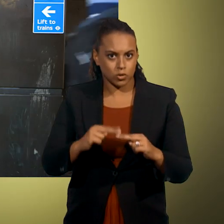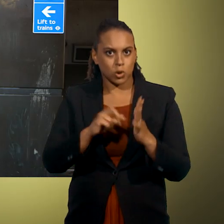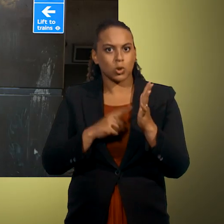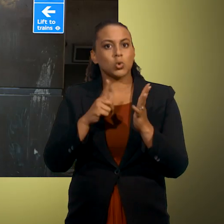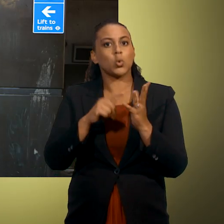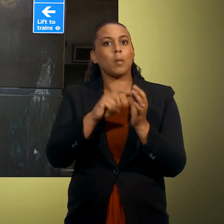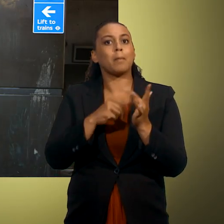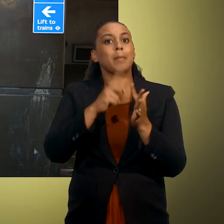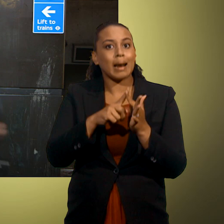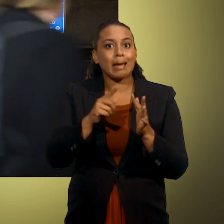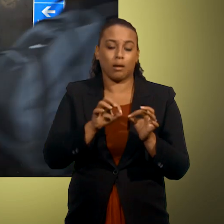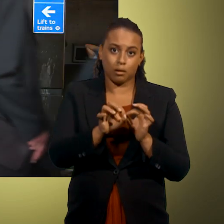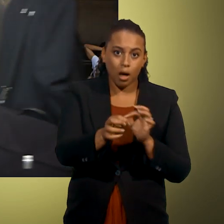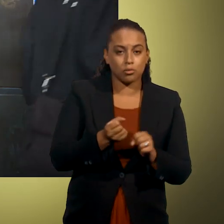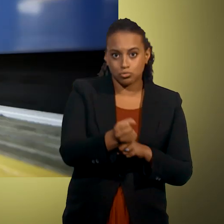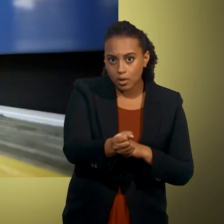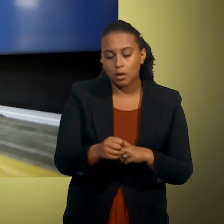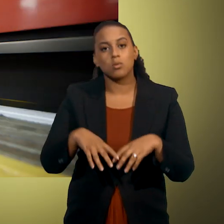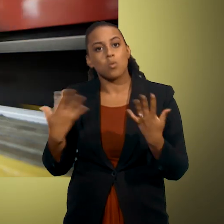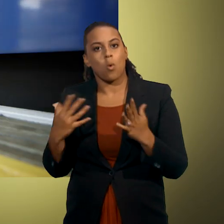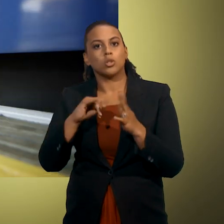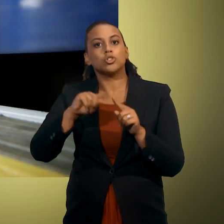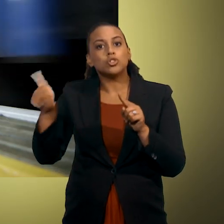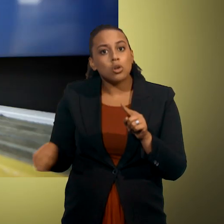and manual ramps for the Circle and District lines.